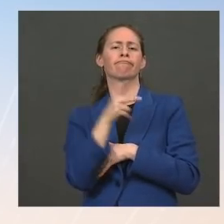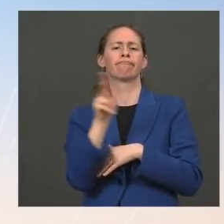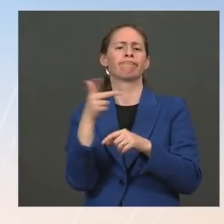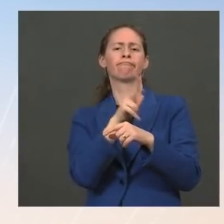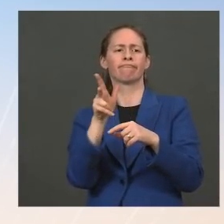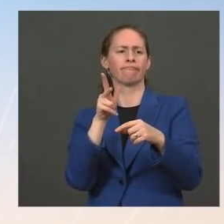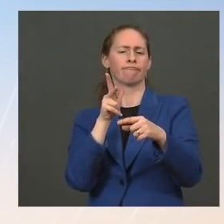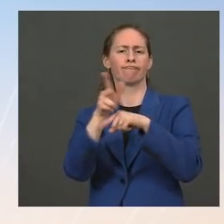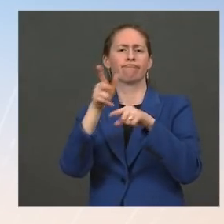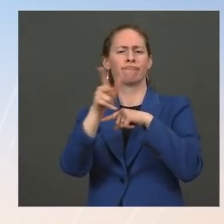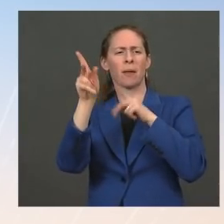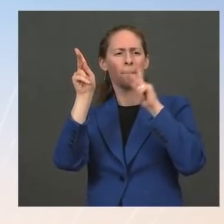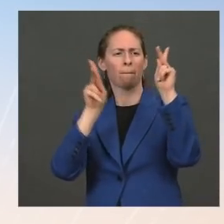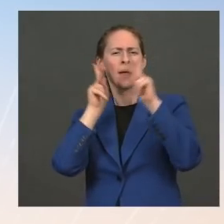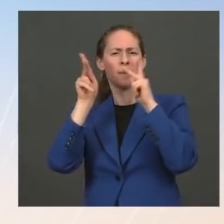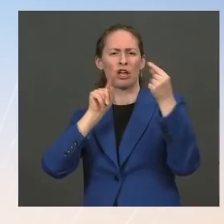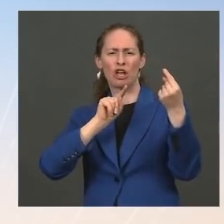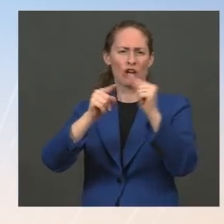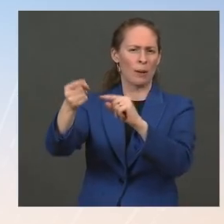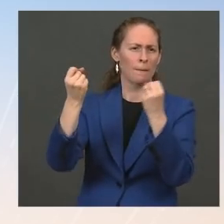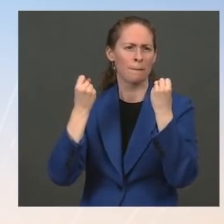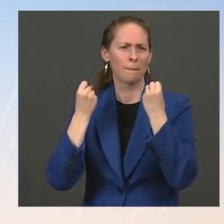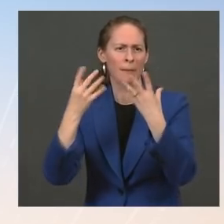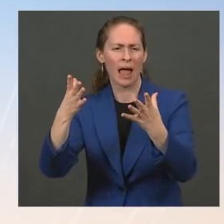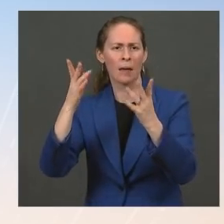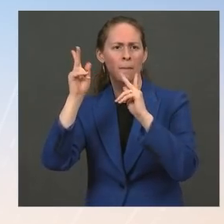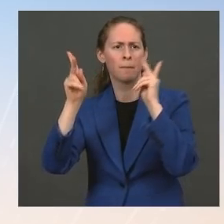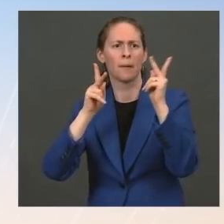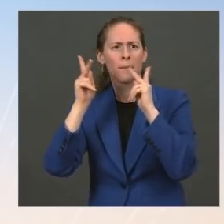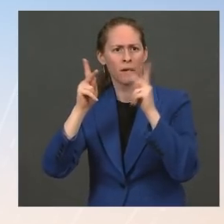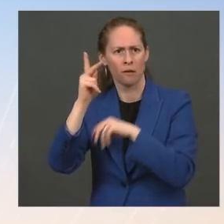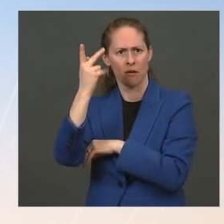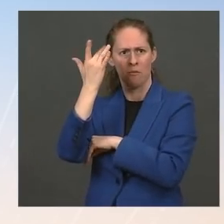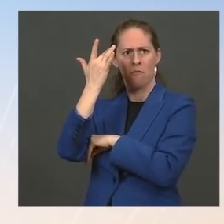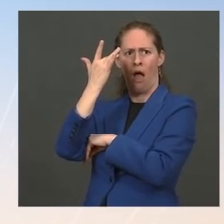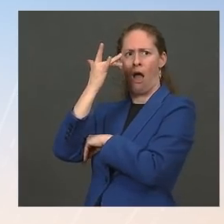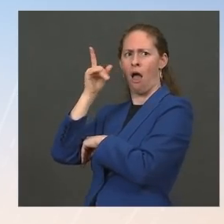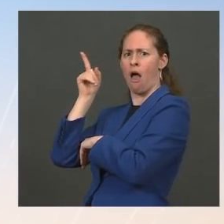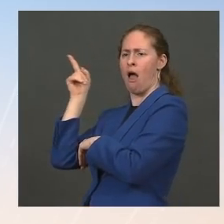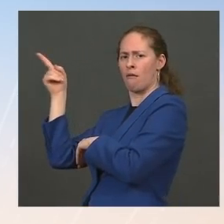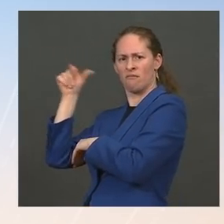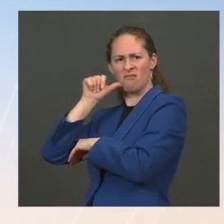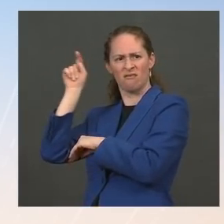of this Christmas parade attack? Ms. Psaki: Well, I would say first: As you saw the President convey last week,